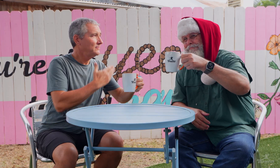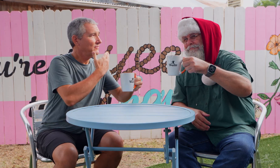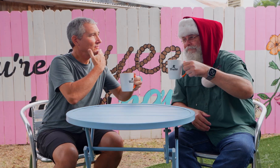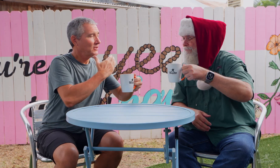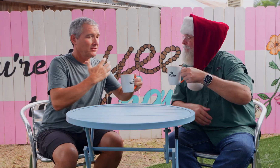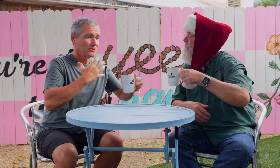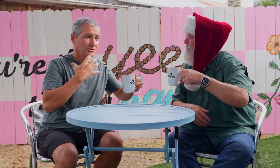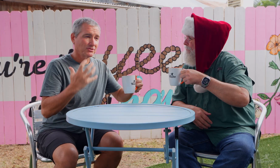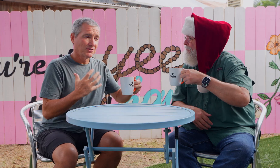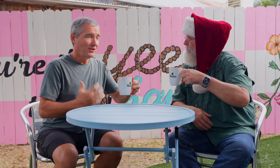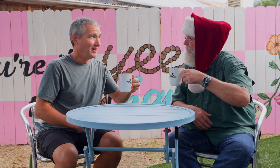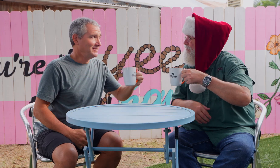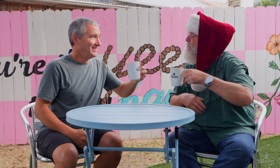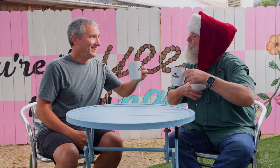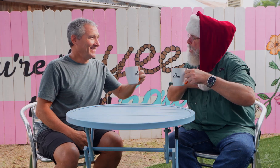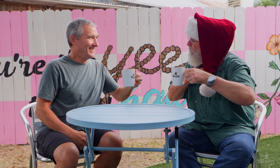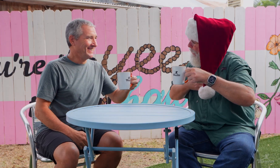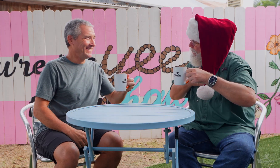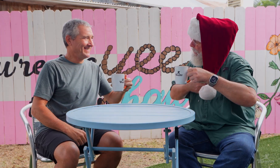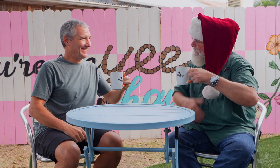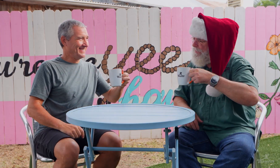Thank you, Santa Claus! It was my pleasure!